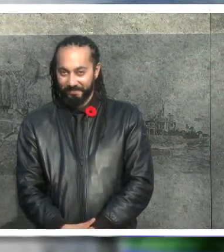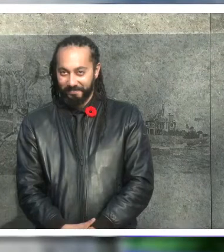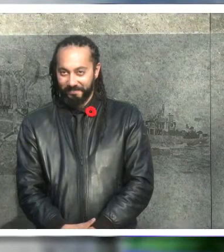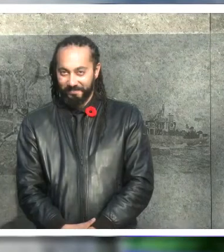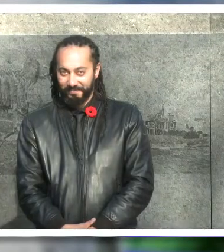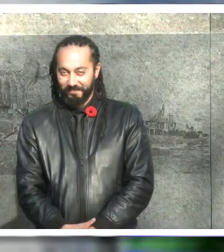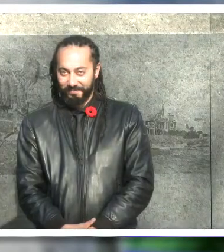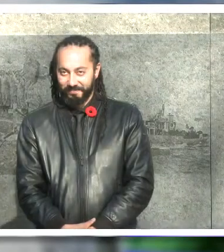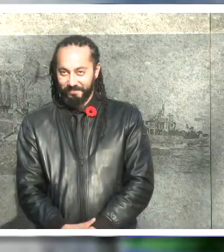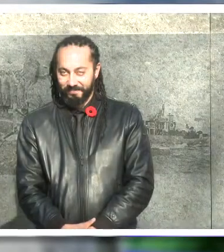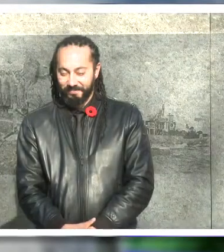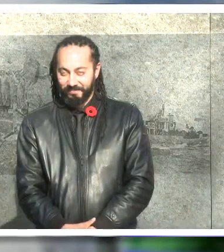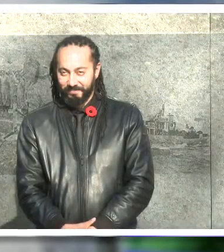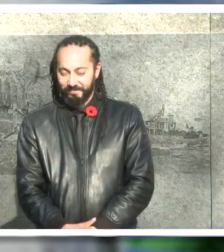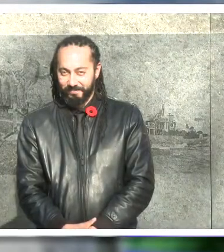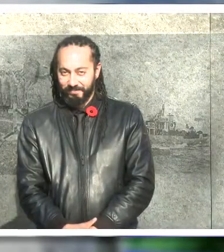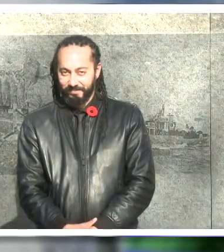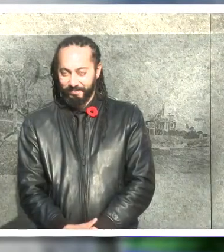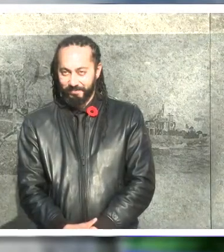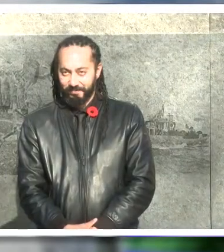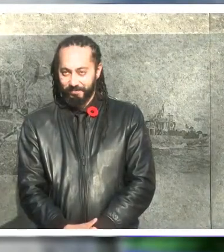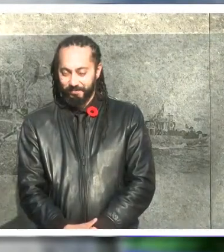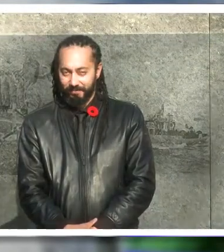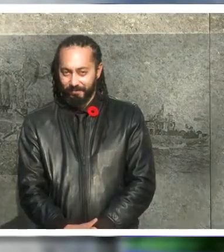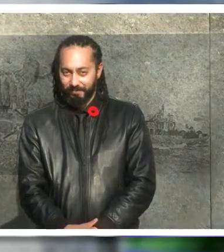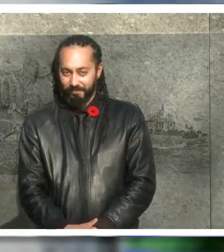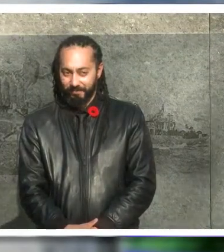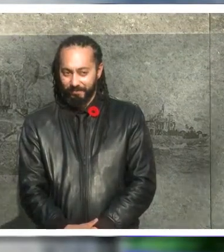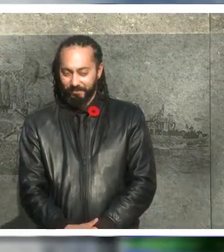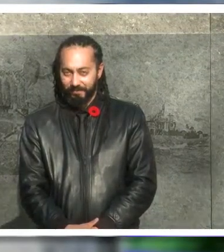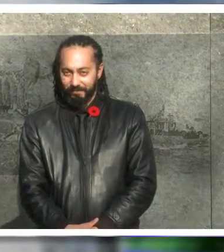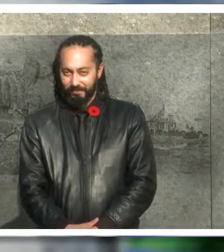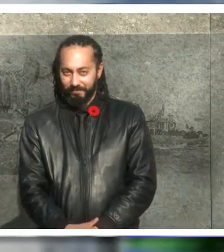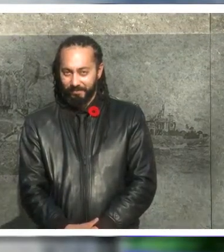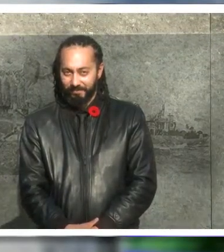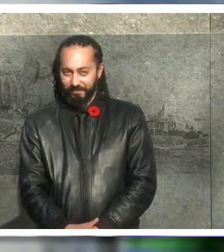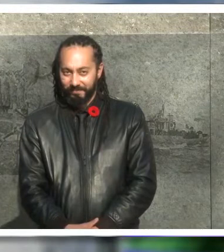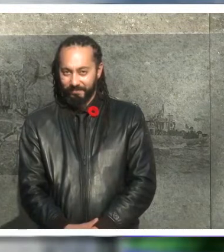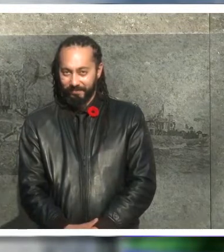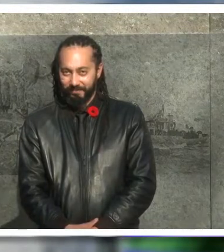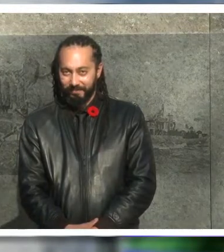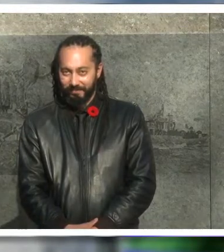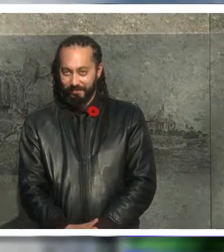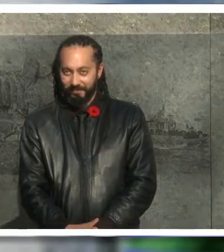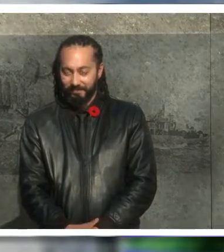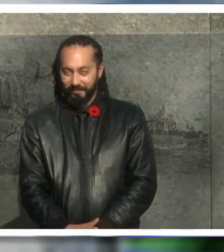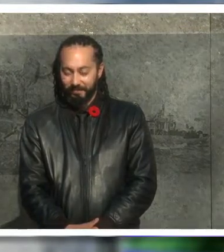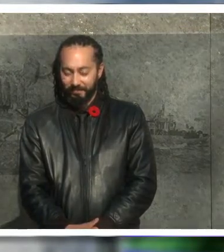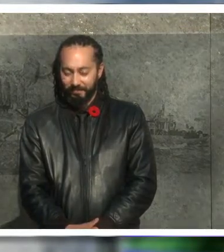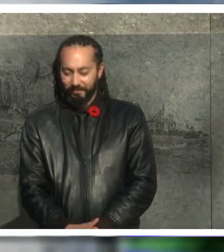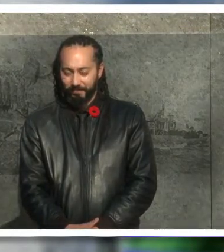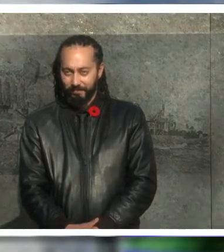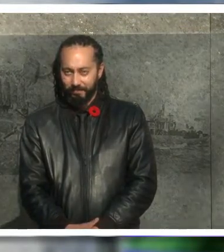with us who die, we shall not sleep. The poppies grow